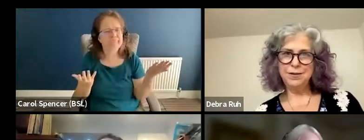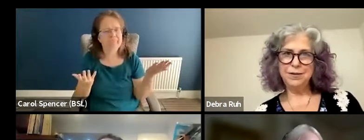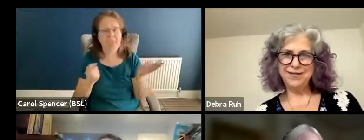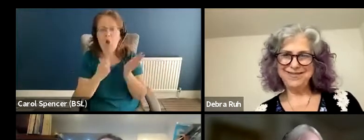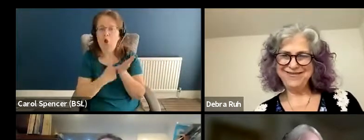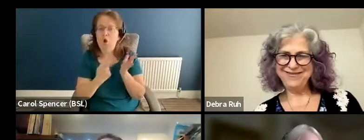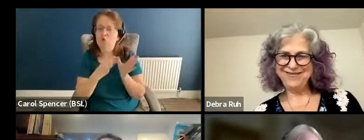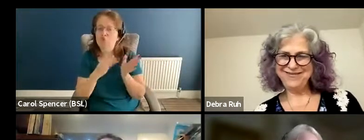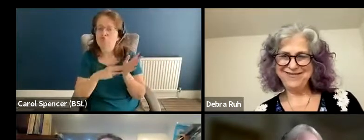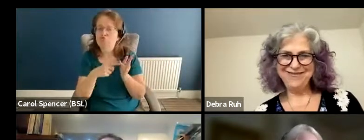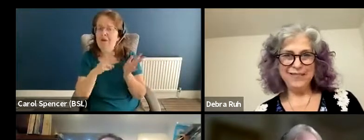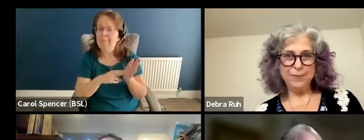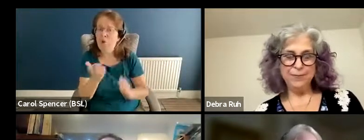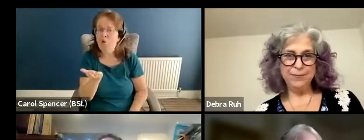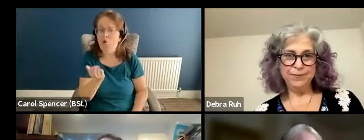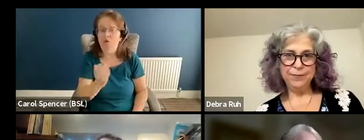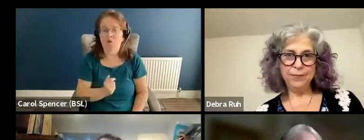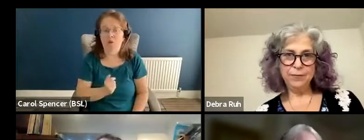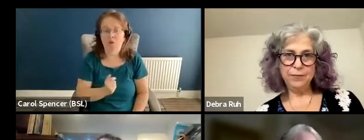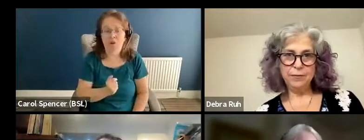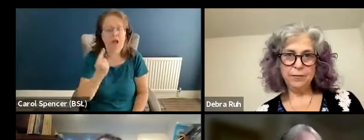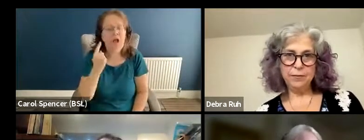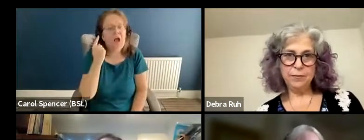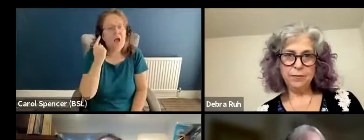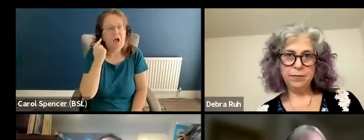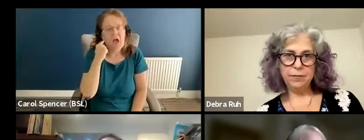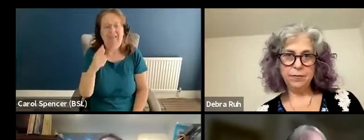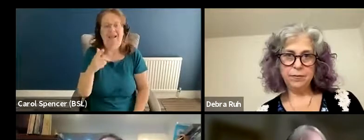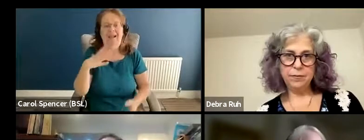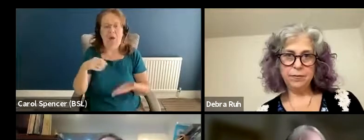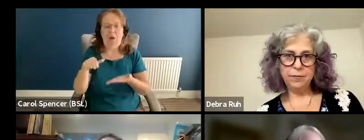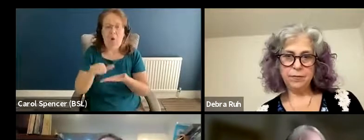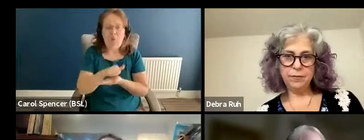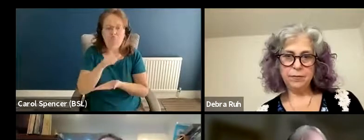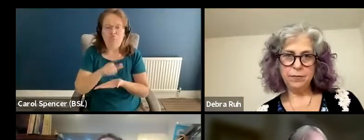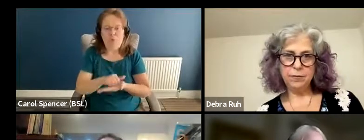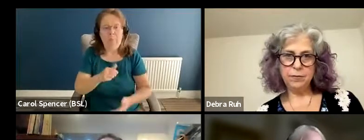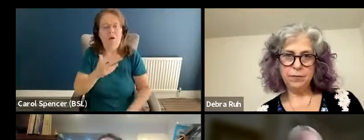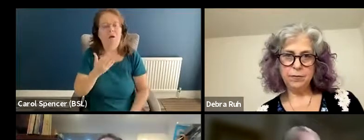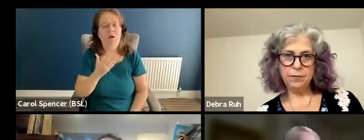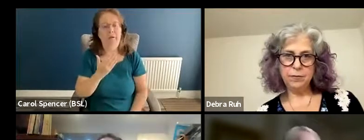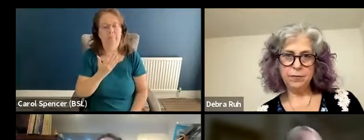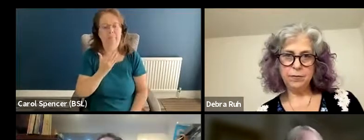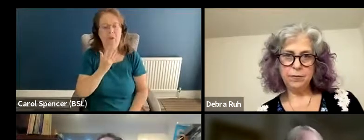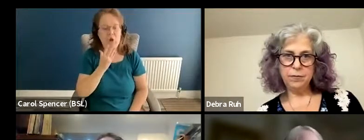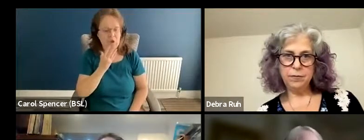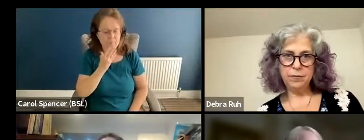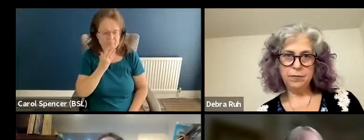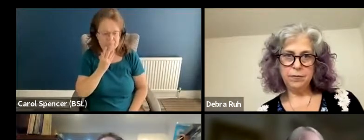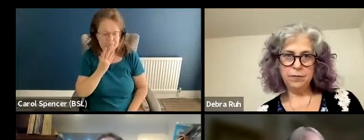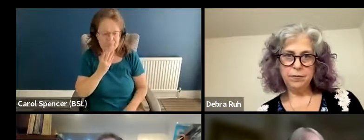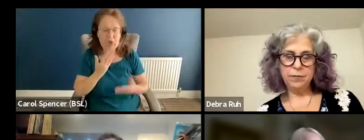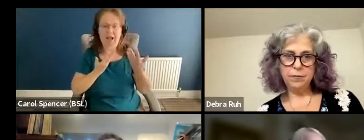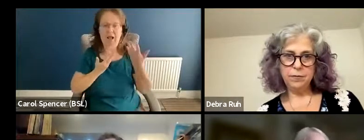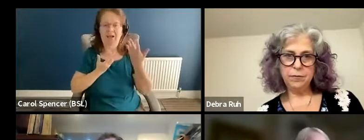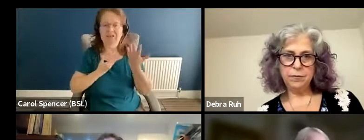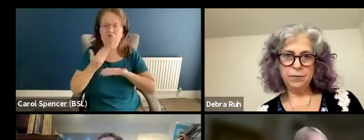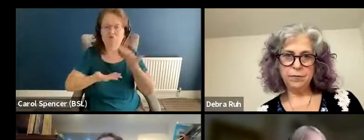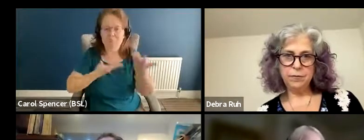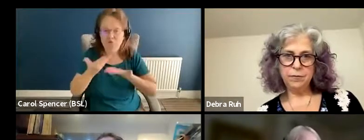I think that the proper use of the descriptions,